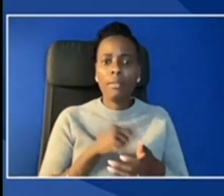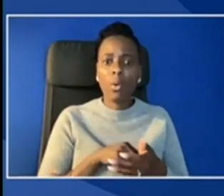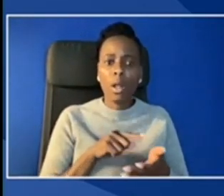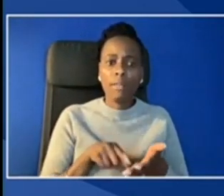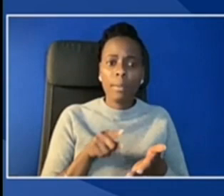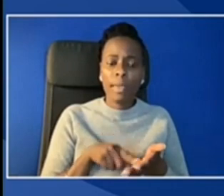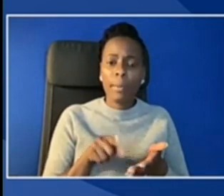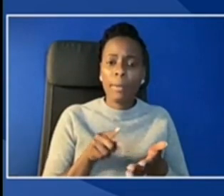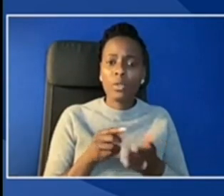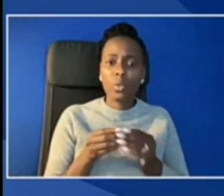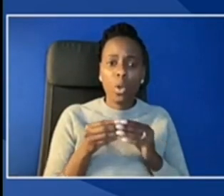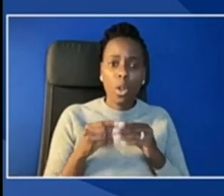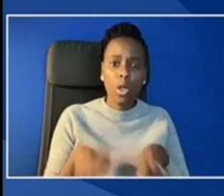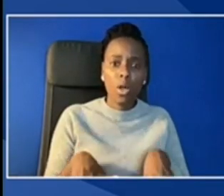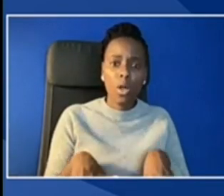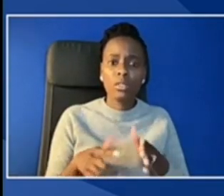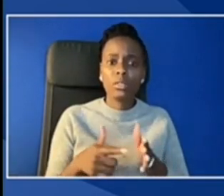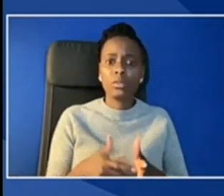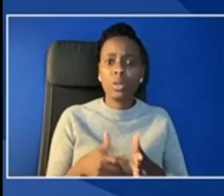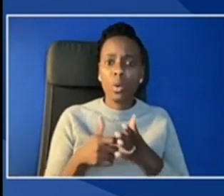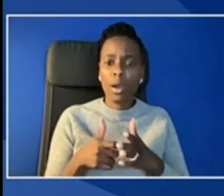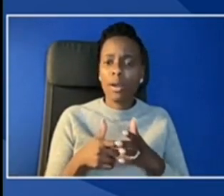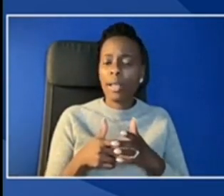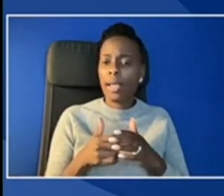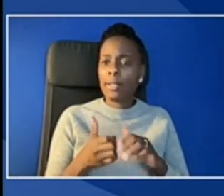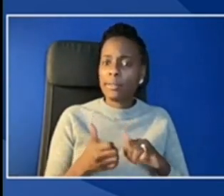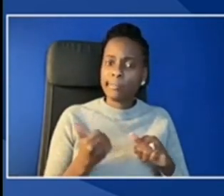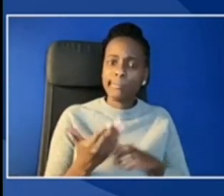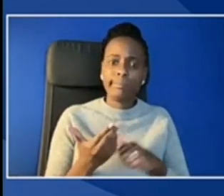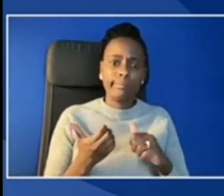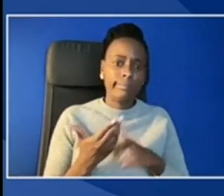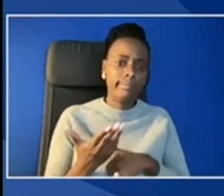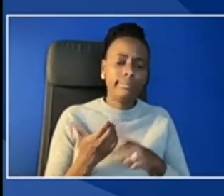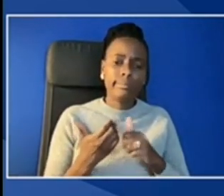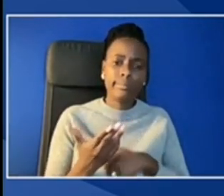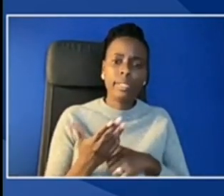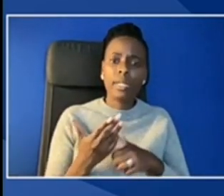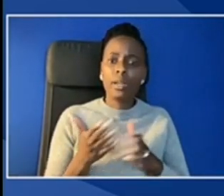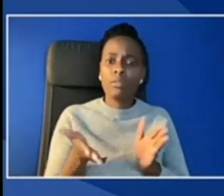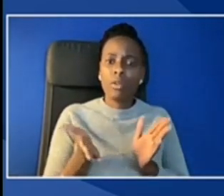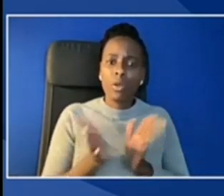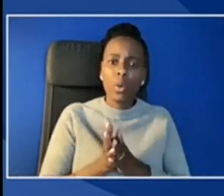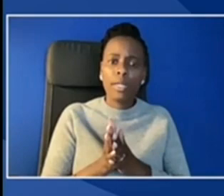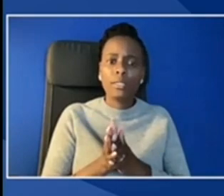and required me filing several requests for audits and providing copies of my payment history.